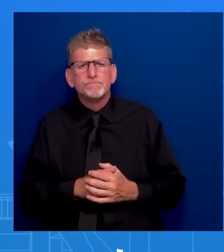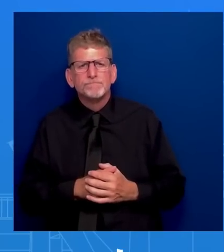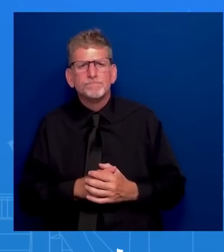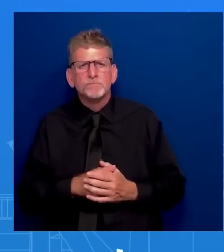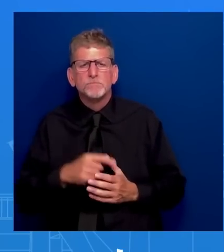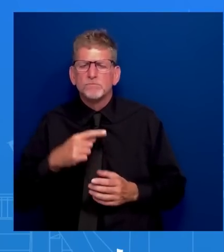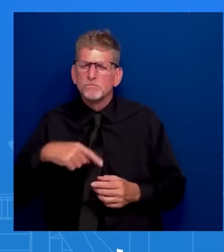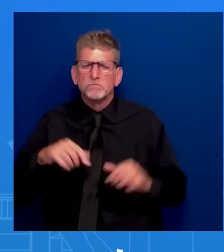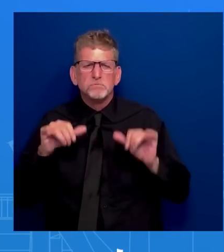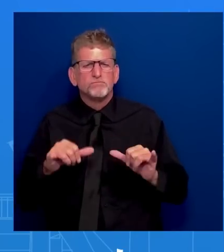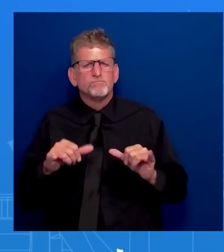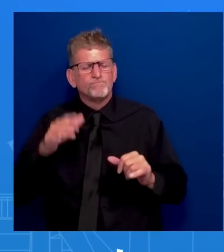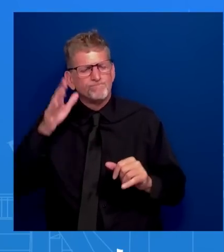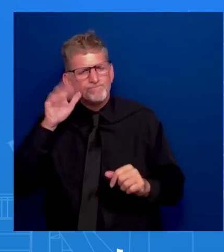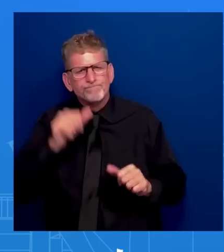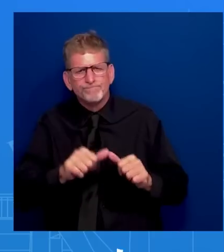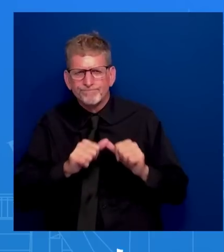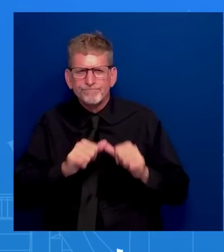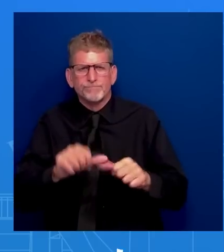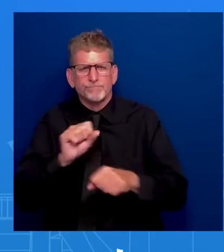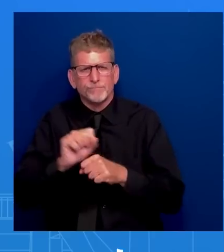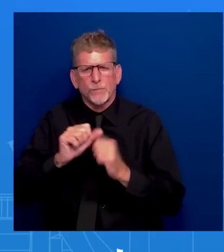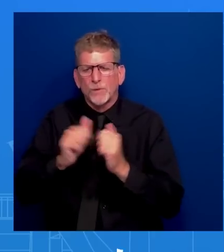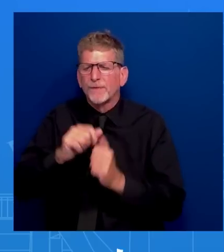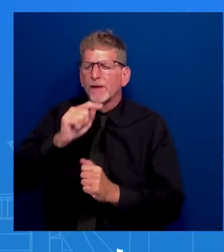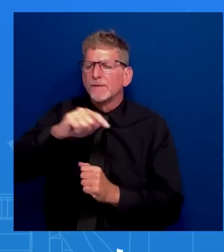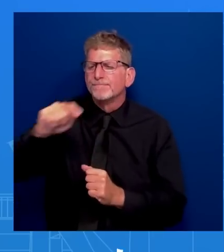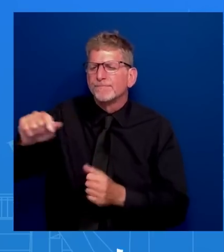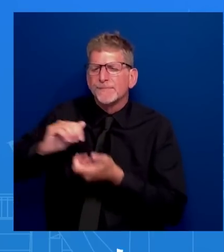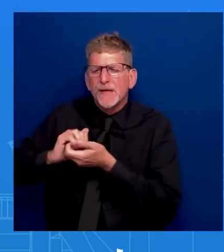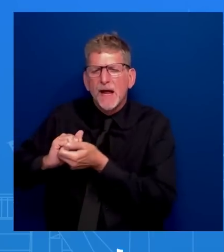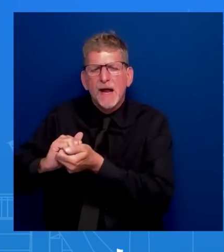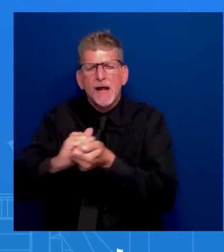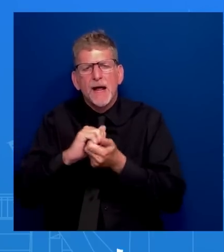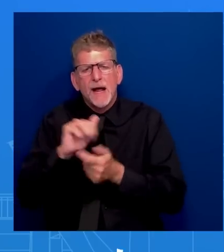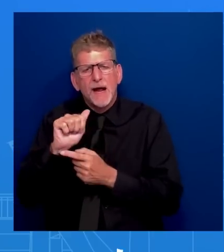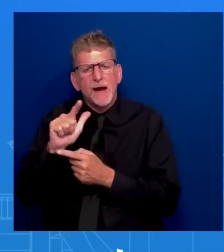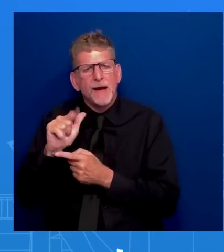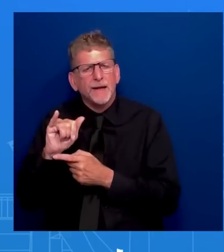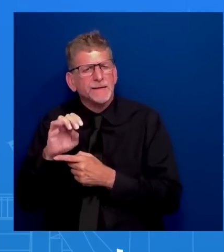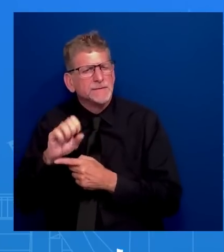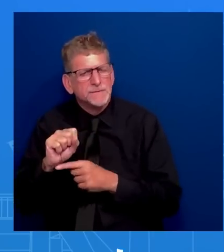Allies and partners to strengthen defense and deterrence and to avoid -- to strengthen --